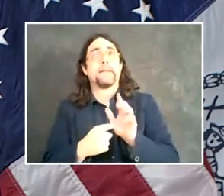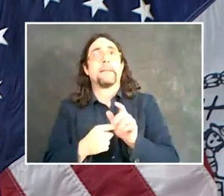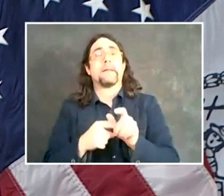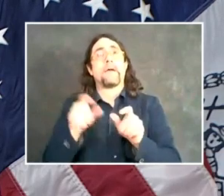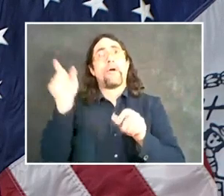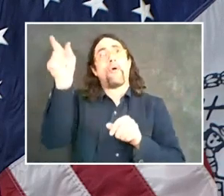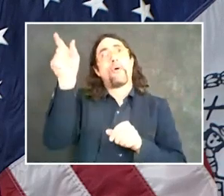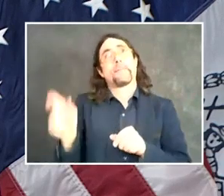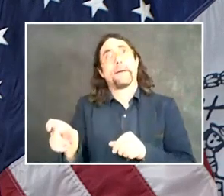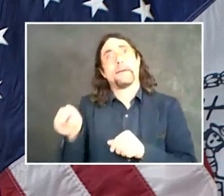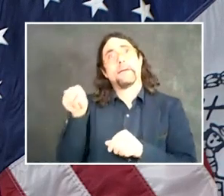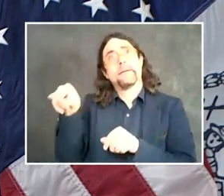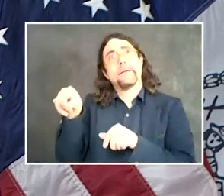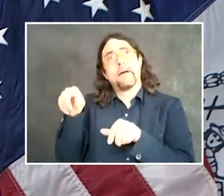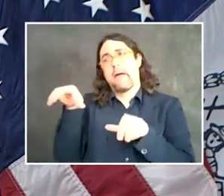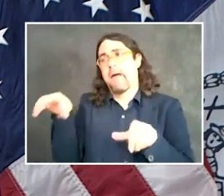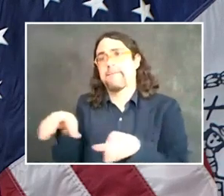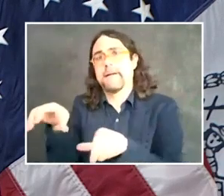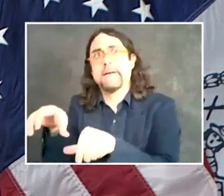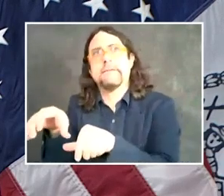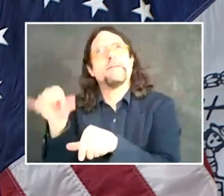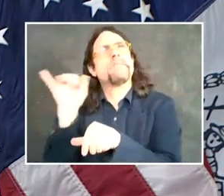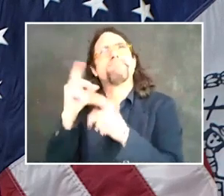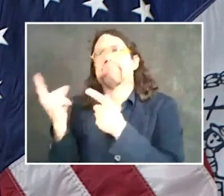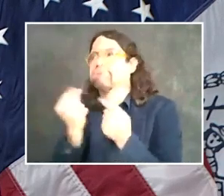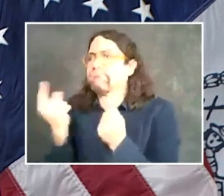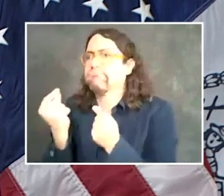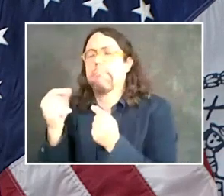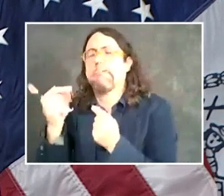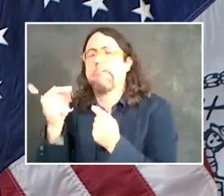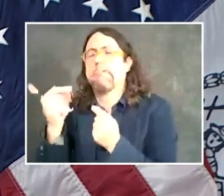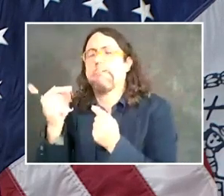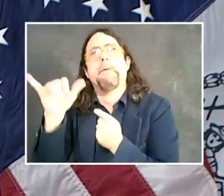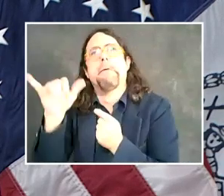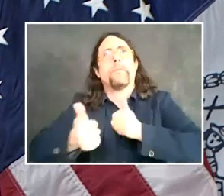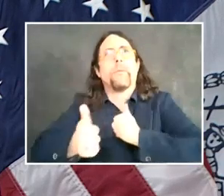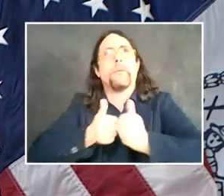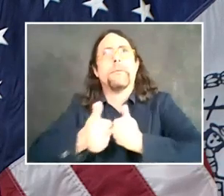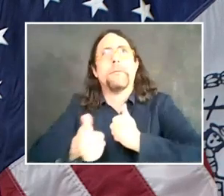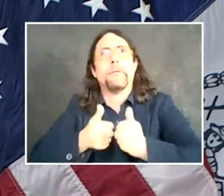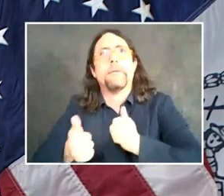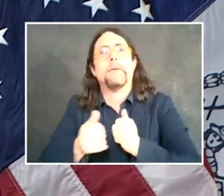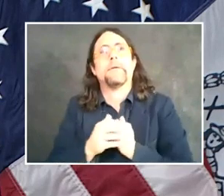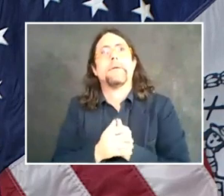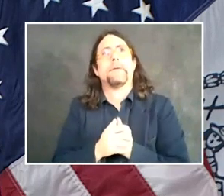FOR EXAMPLE, WHY CAN'T PEOPLE